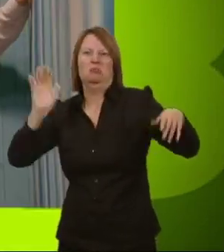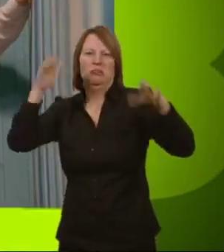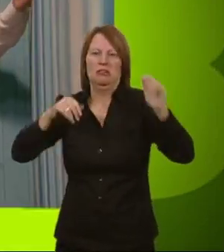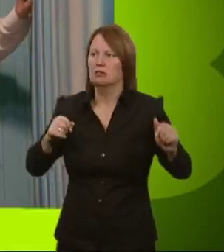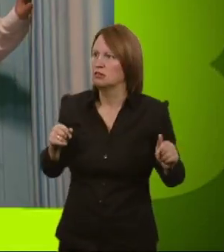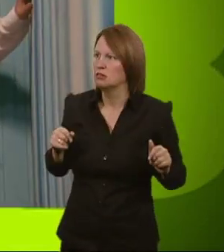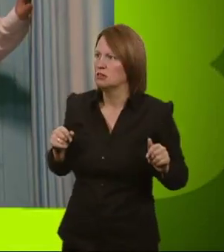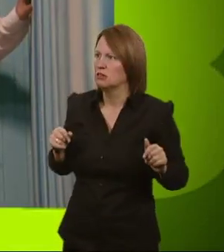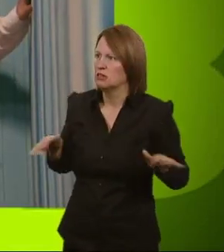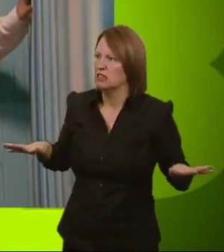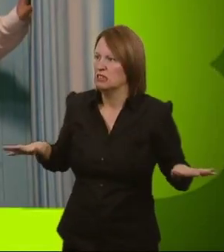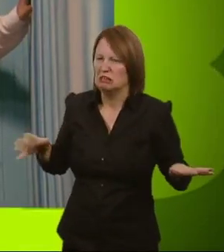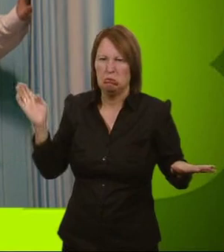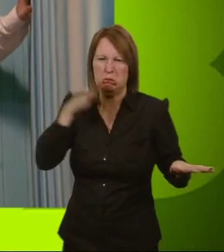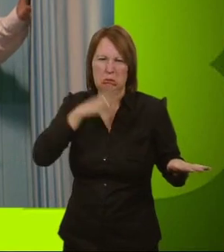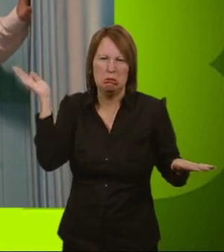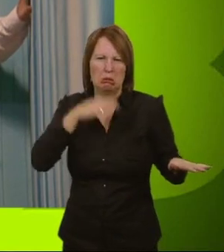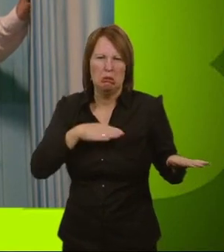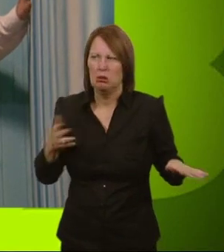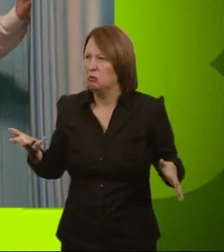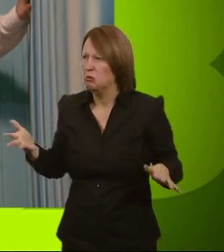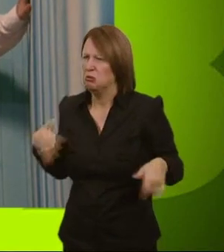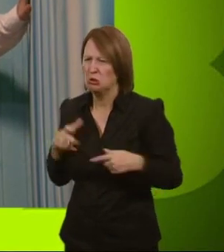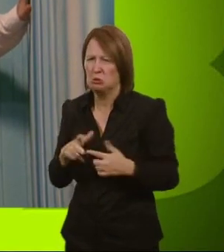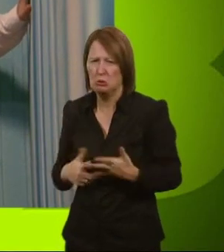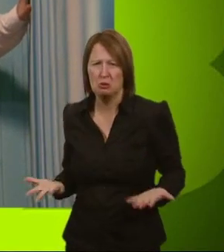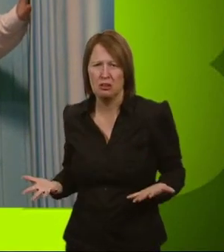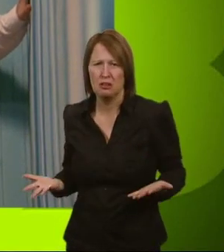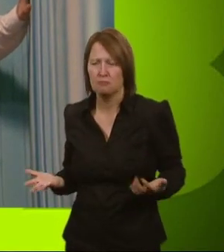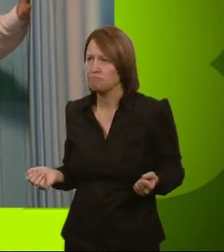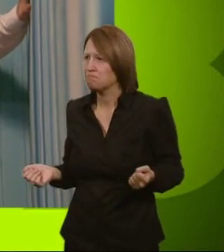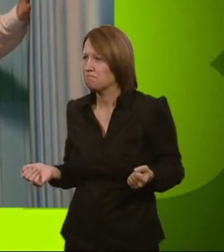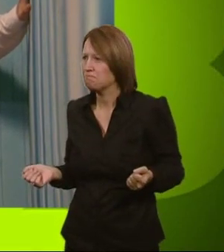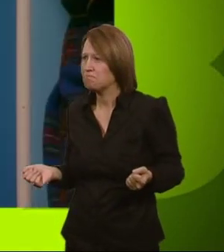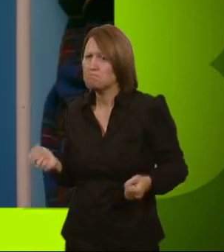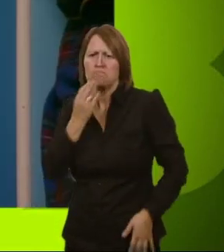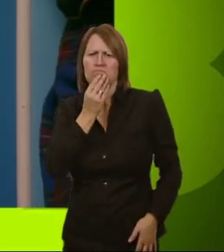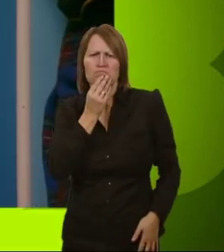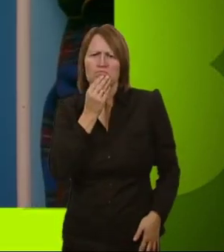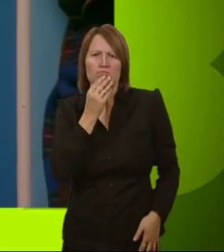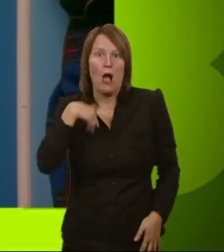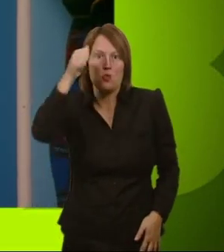oh the stting what are we going to do I know I know birath